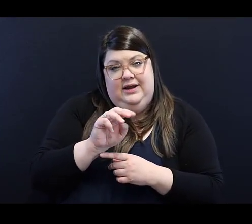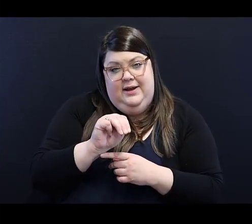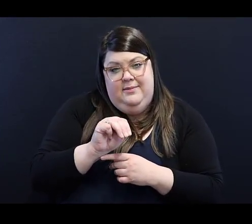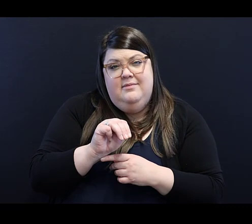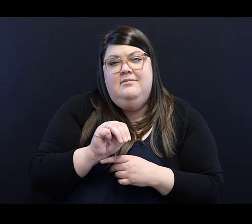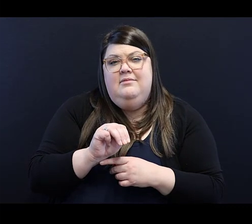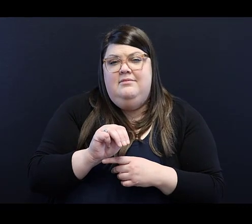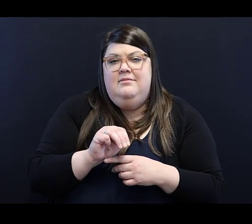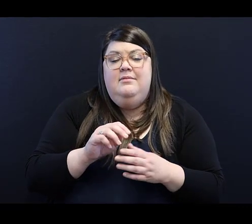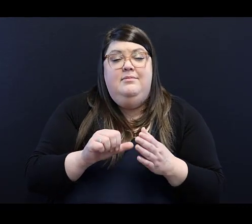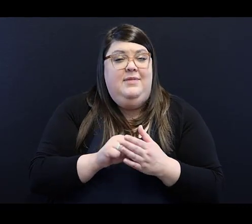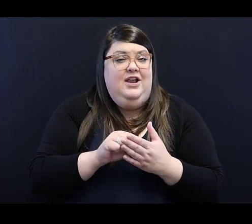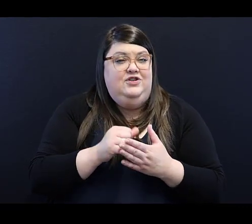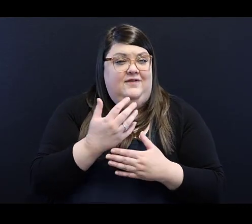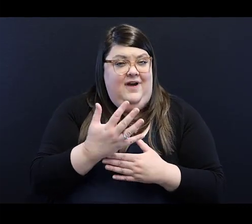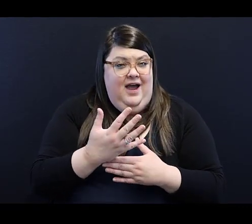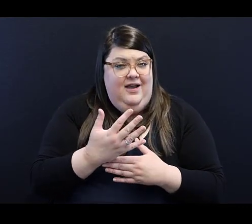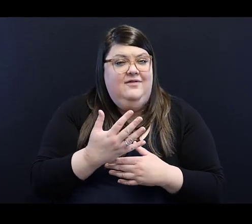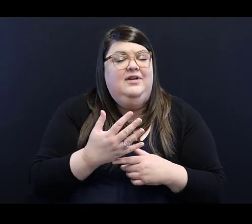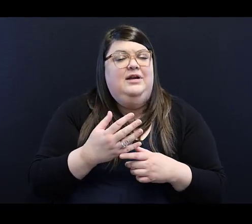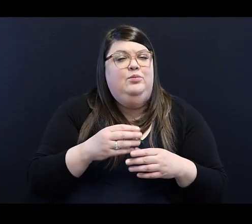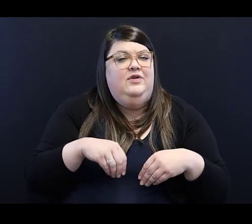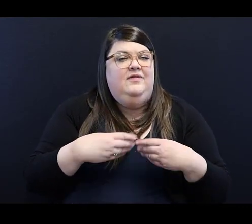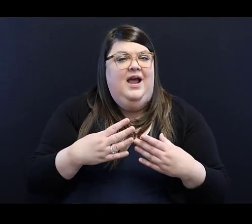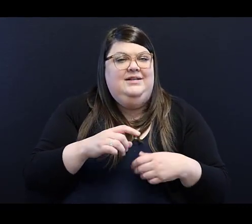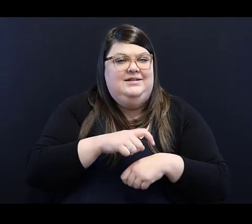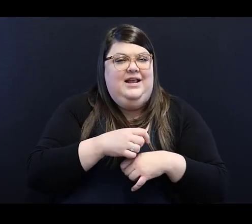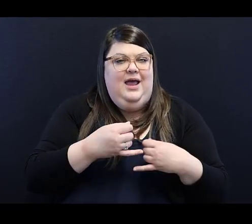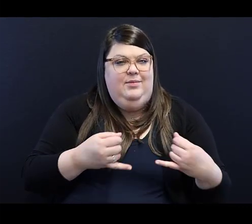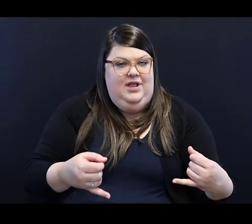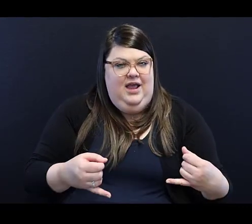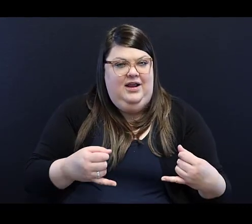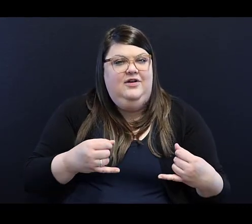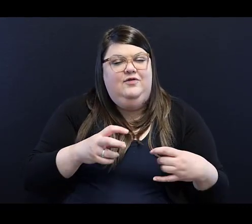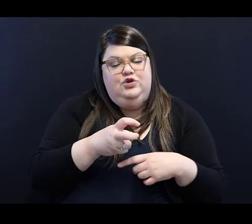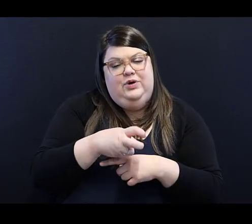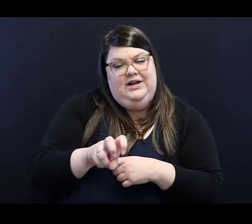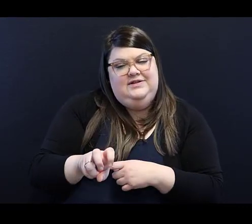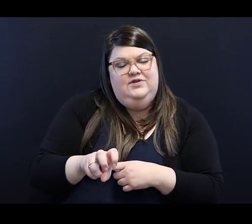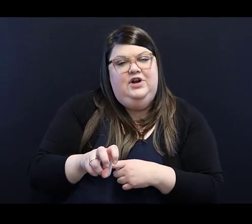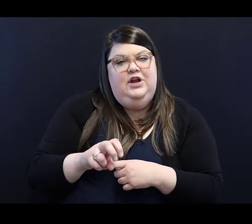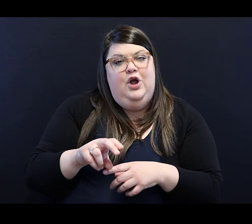Submission and Websites provides the timeline for transferring website hosting to the NCRTM.